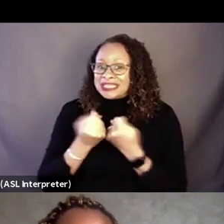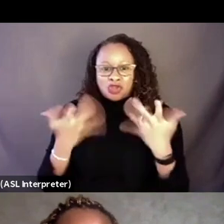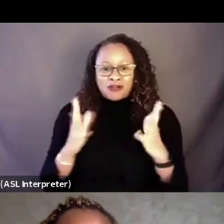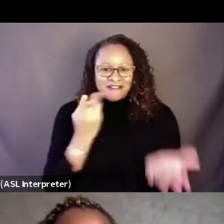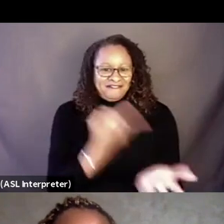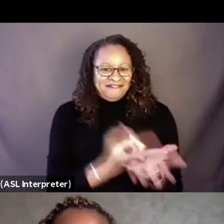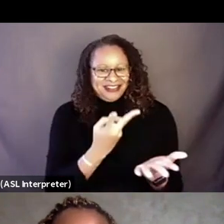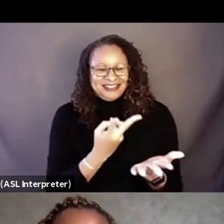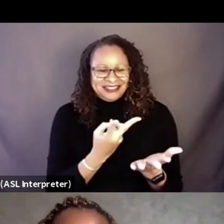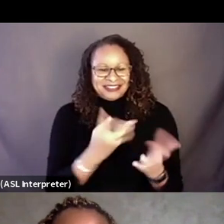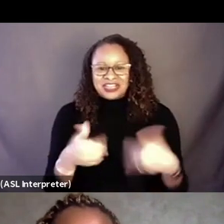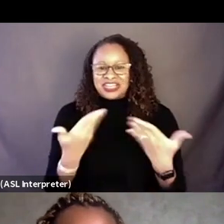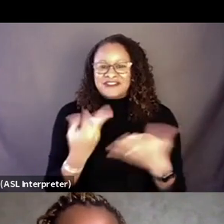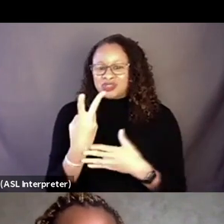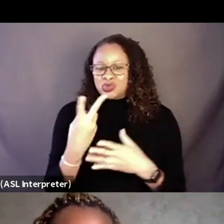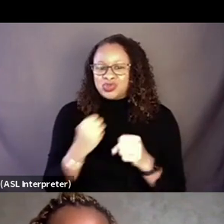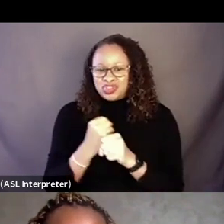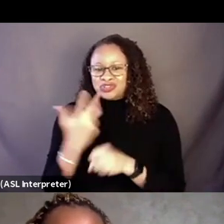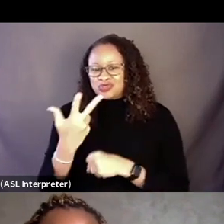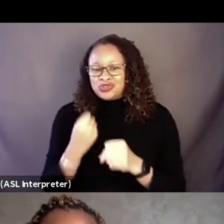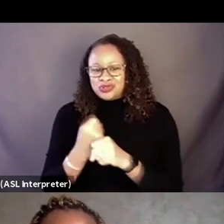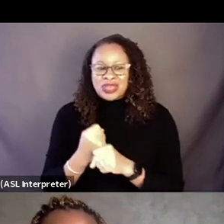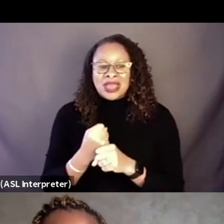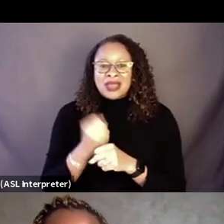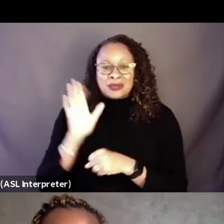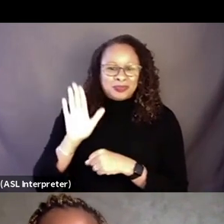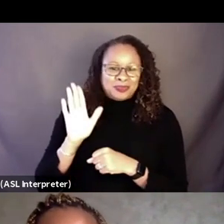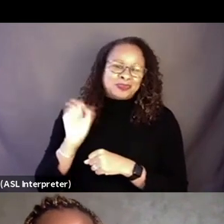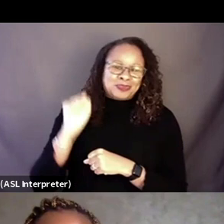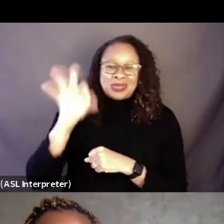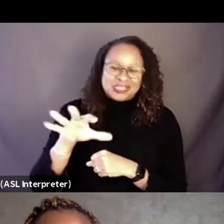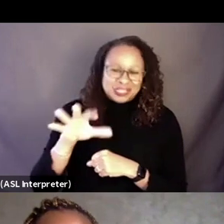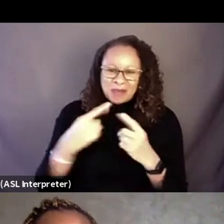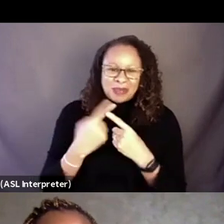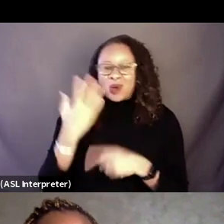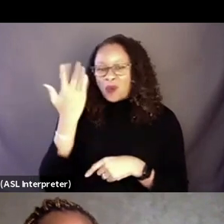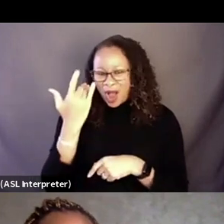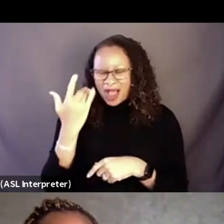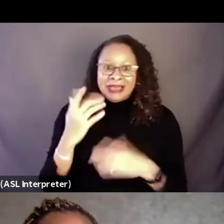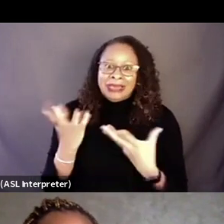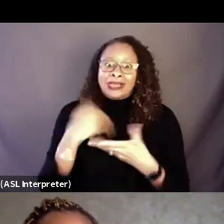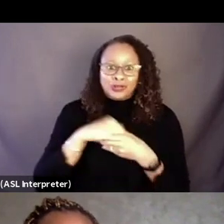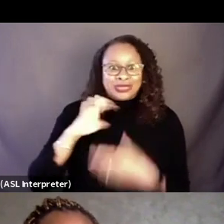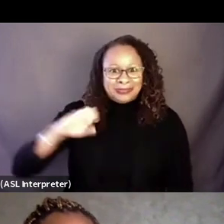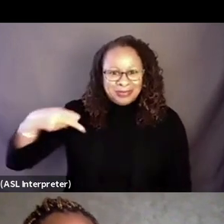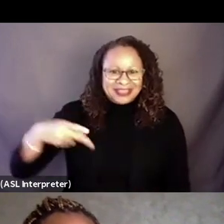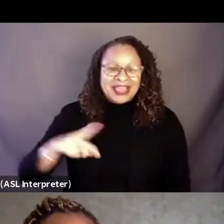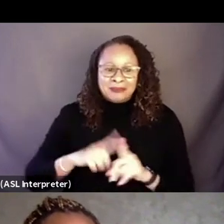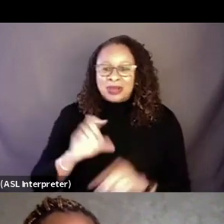given like a two-year or three-year pitch about why you should join the project, including the EPs. But I think Soko really convinced me just